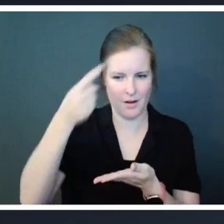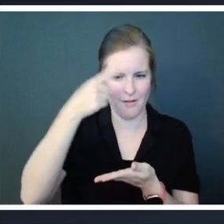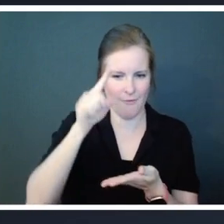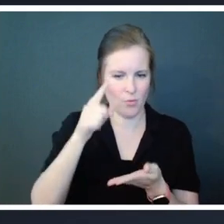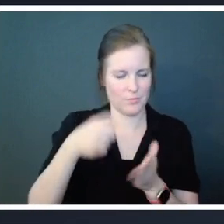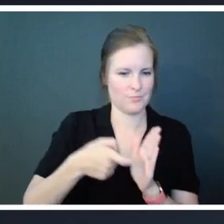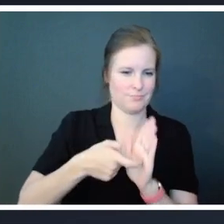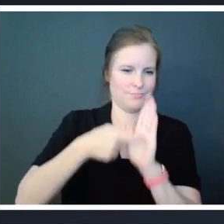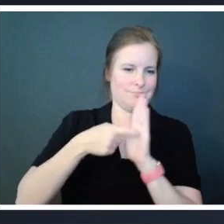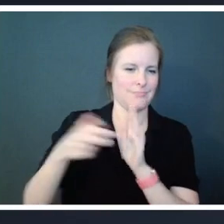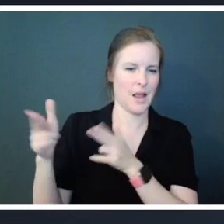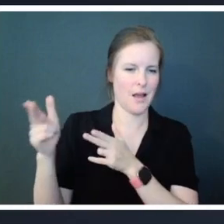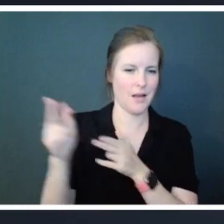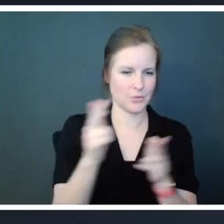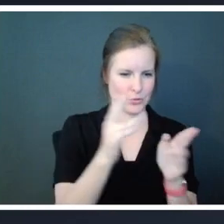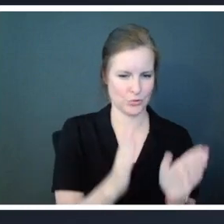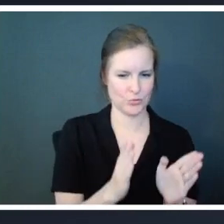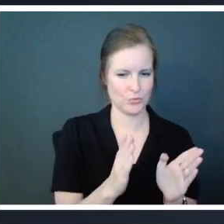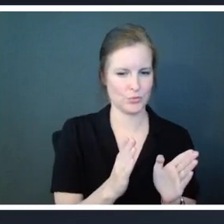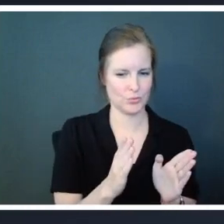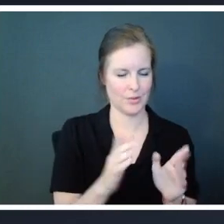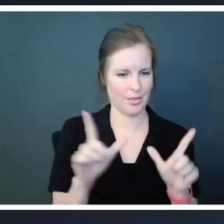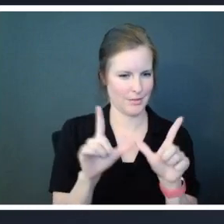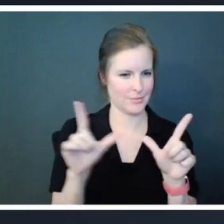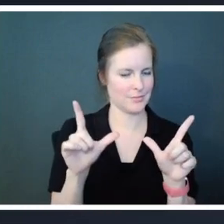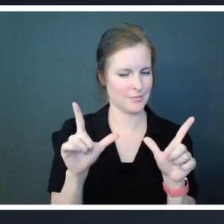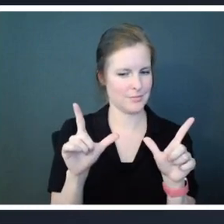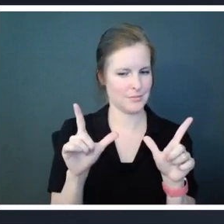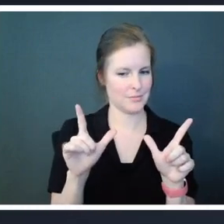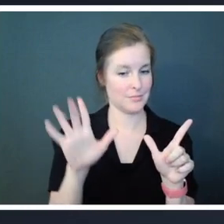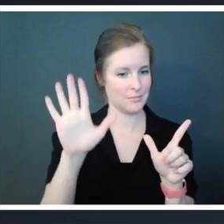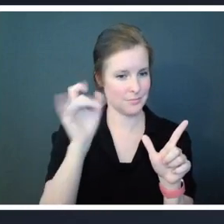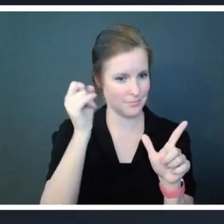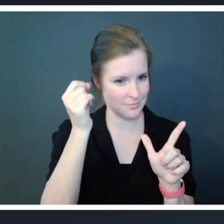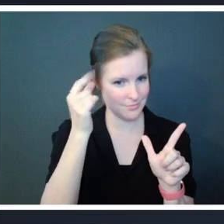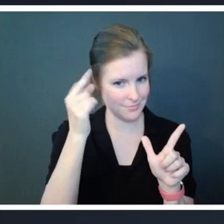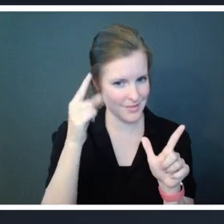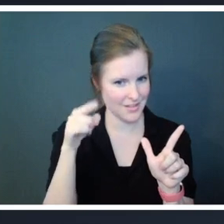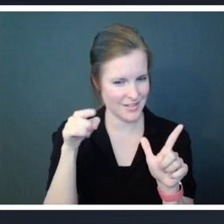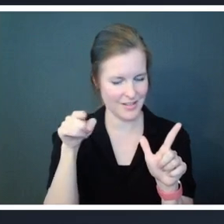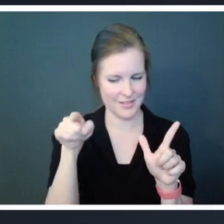action and conservation. But those duck stamps are revenue stamps. So, the money from the